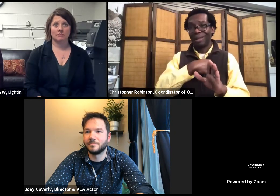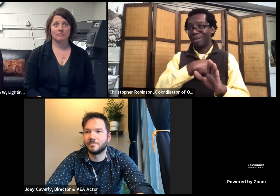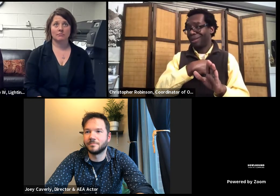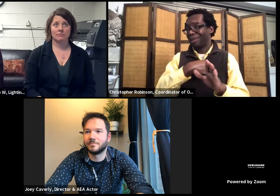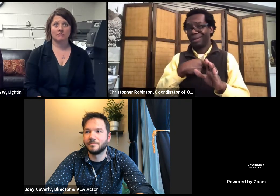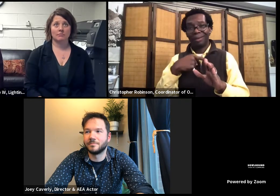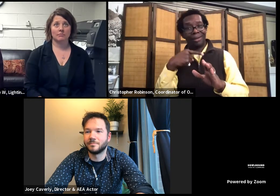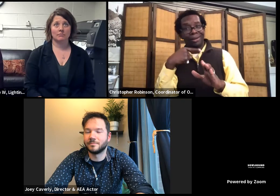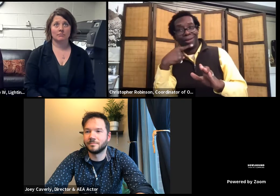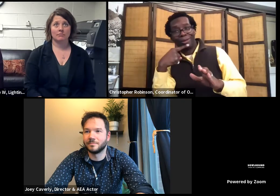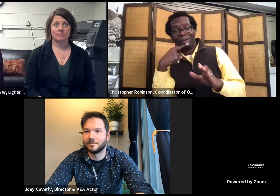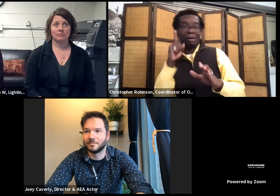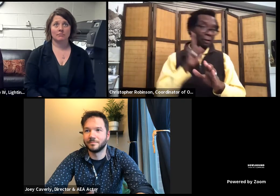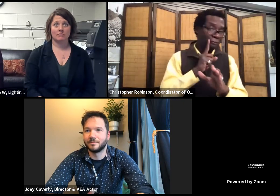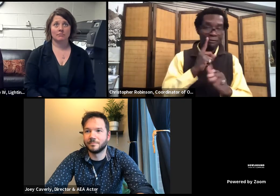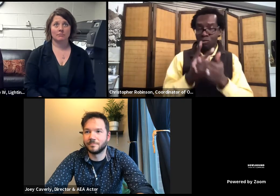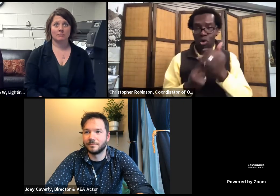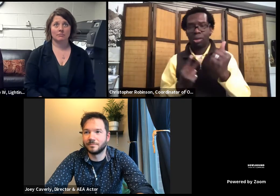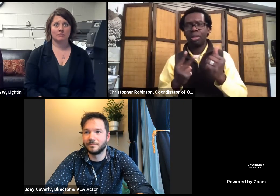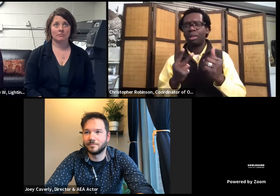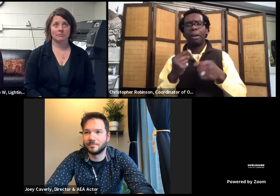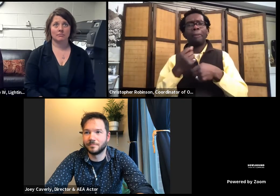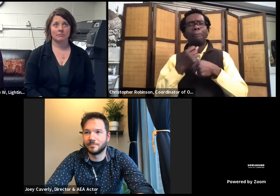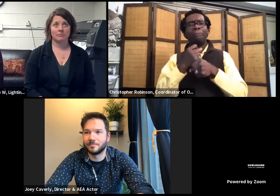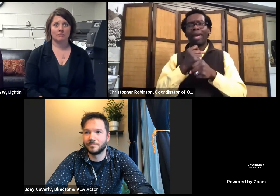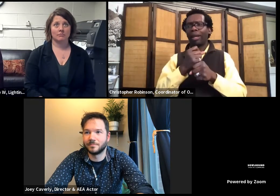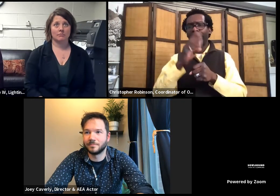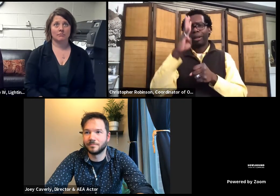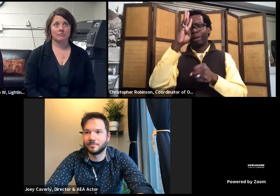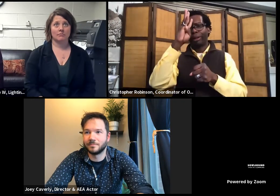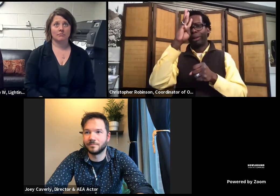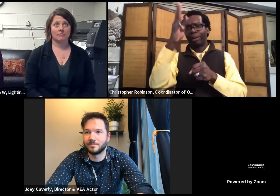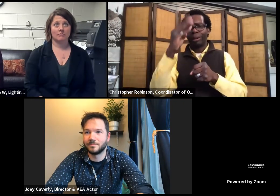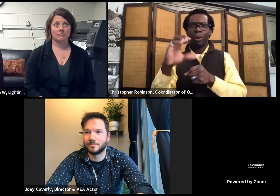Sometimes we hearing and deaf both make,